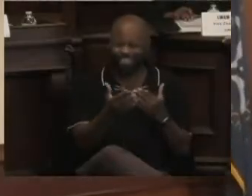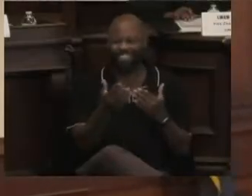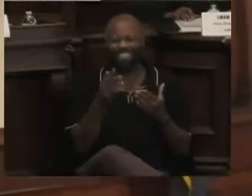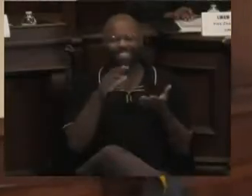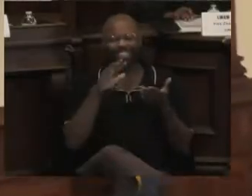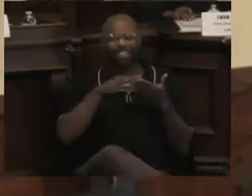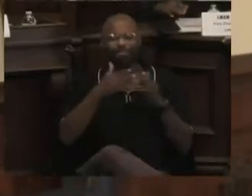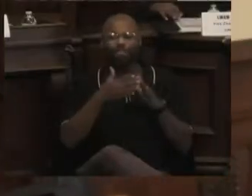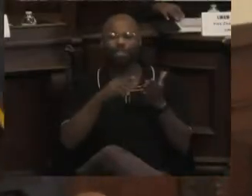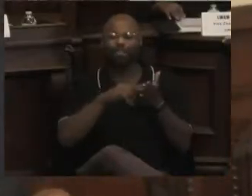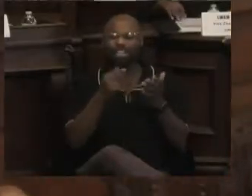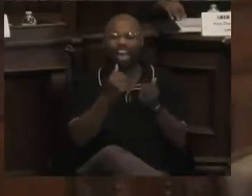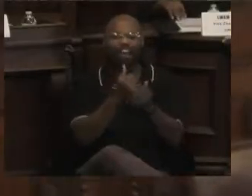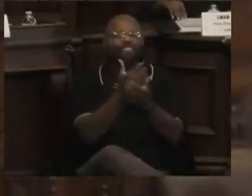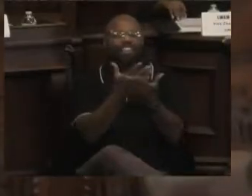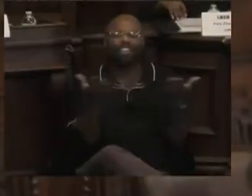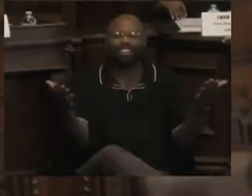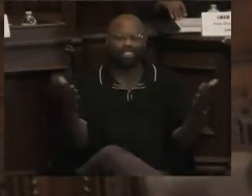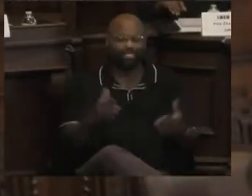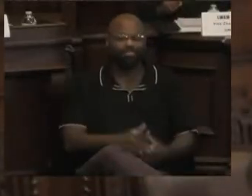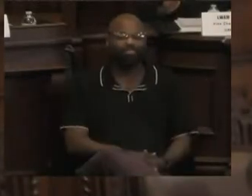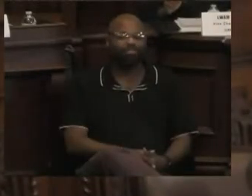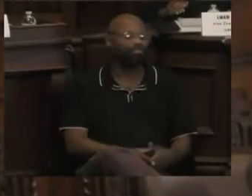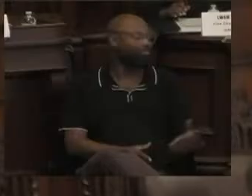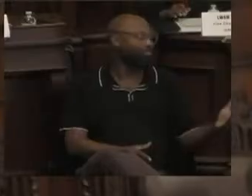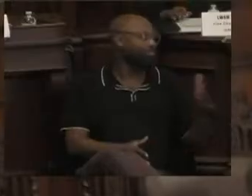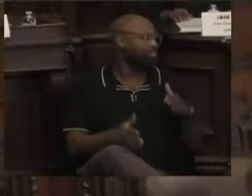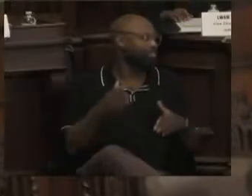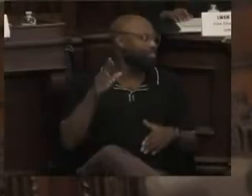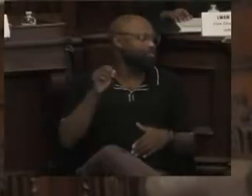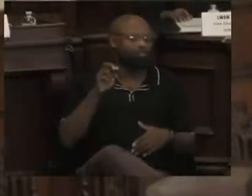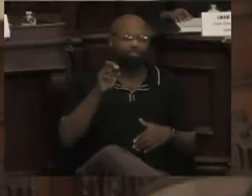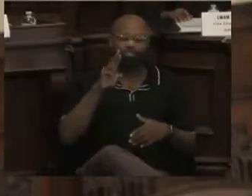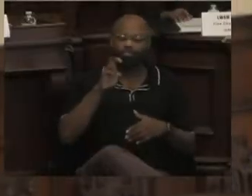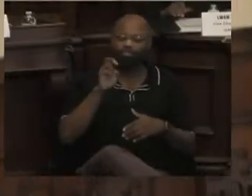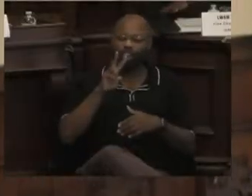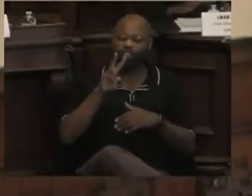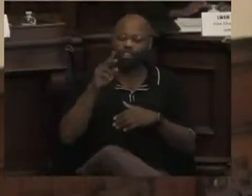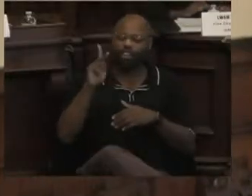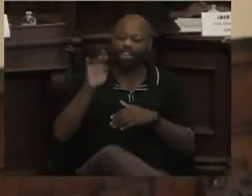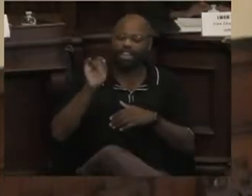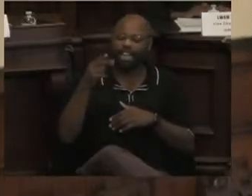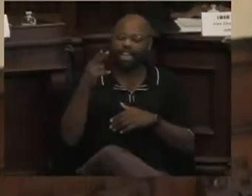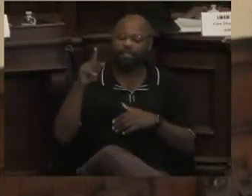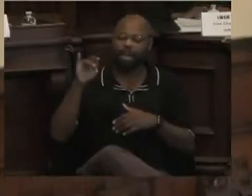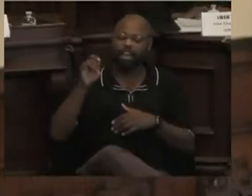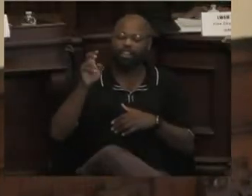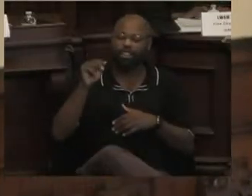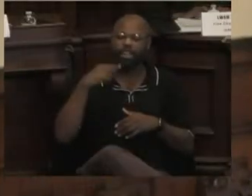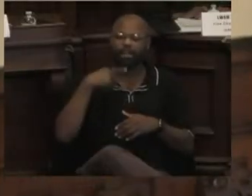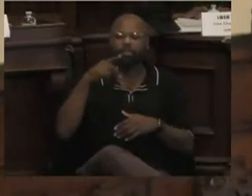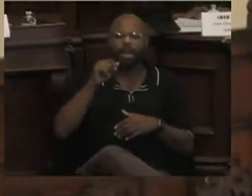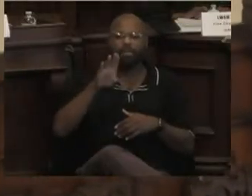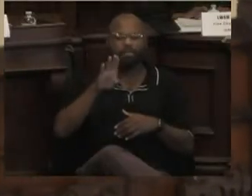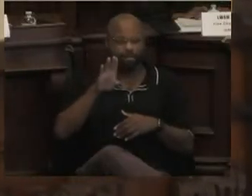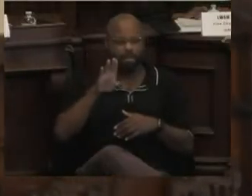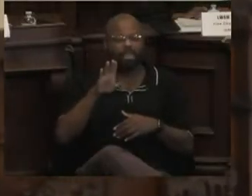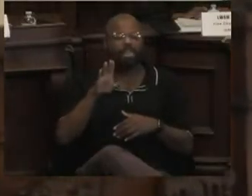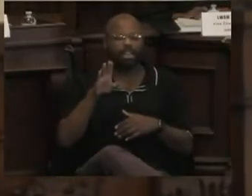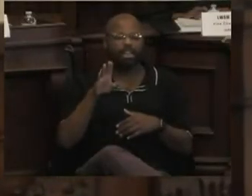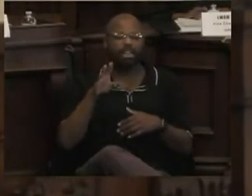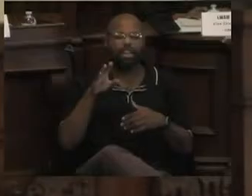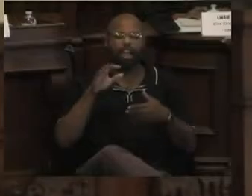participate in. Community. I'm